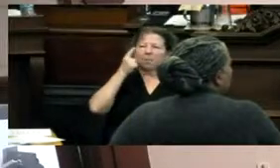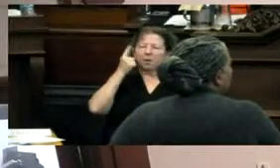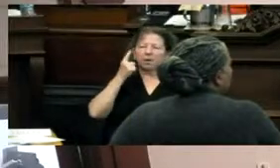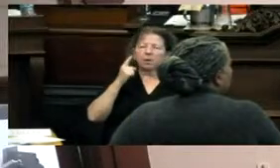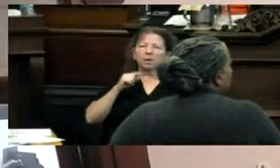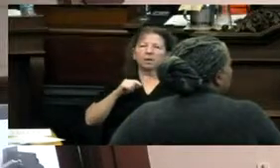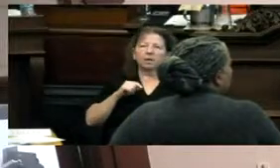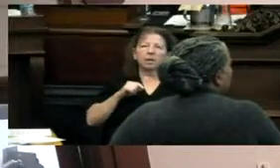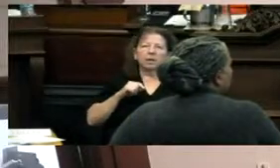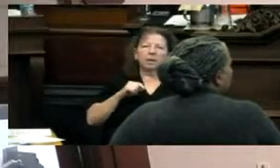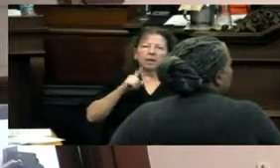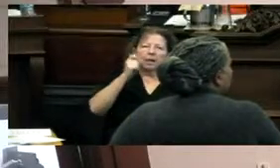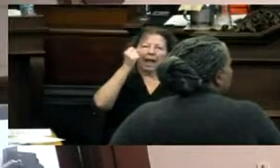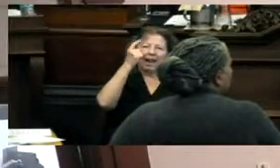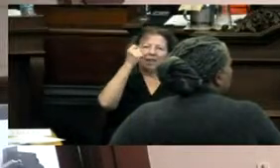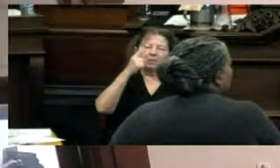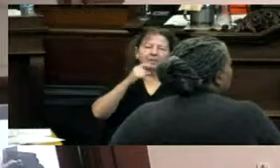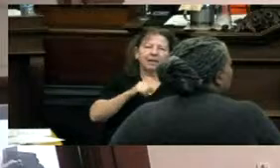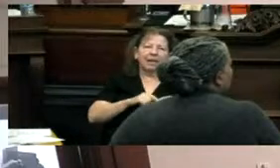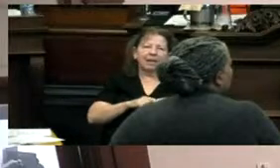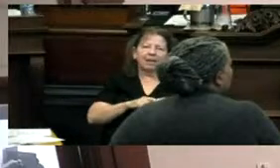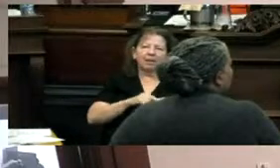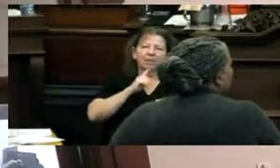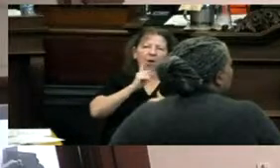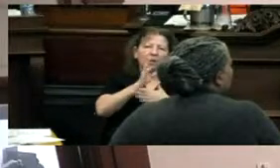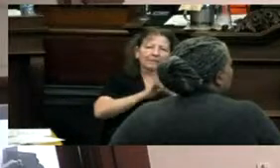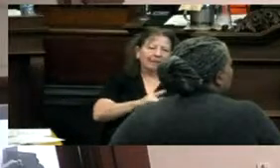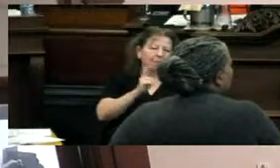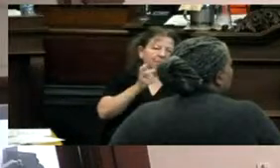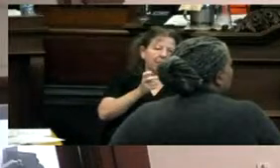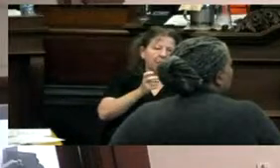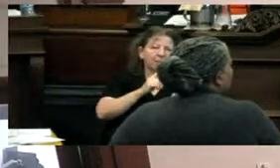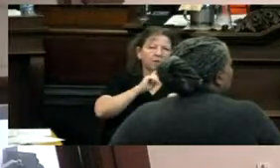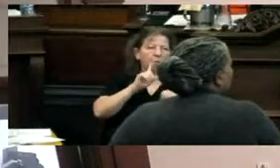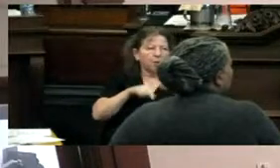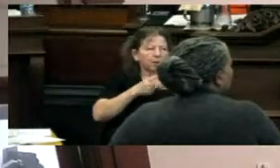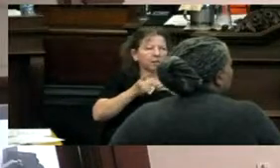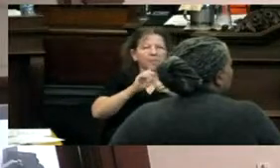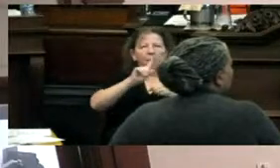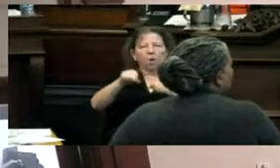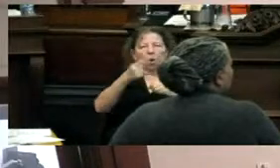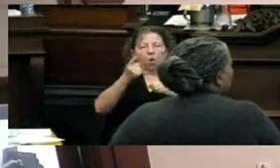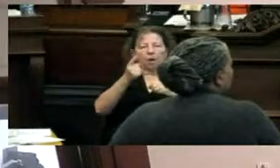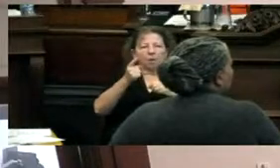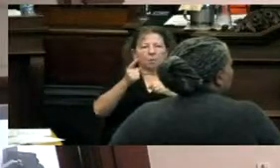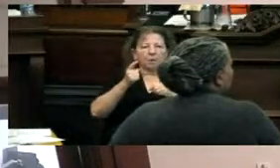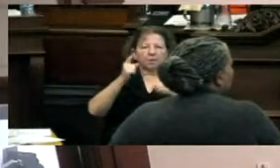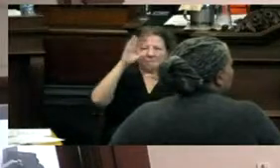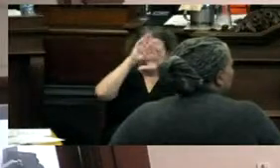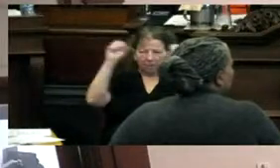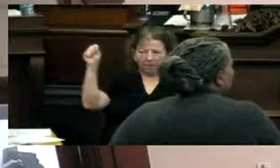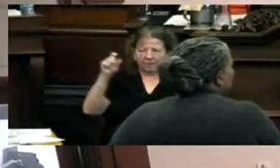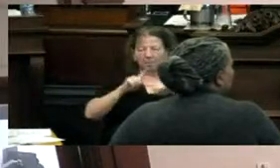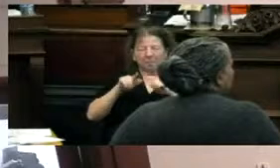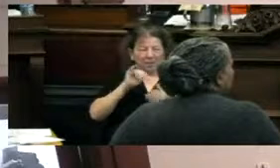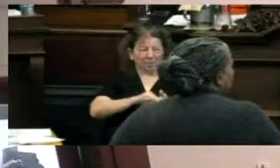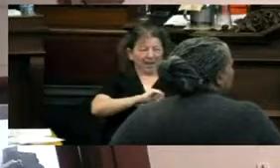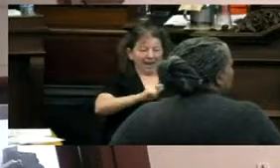you. Yeah, I to that point I wonder I understand that there's